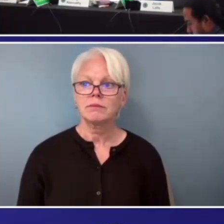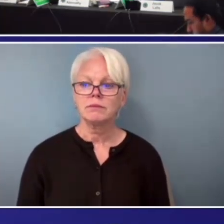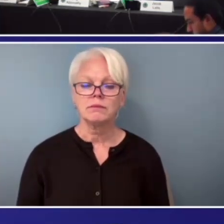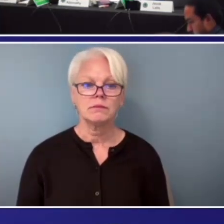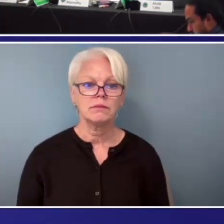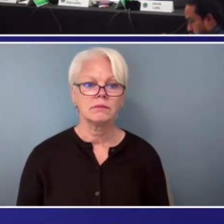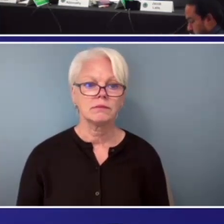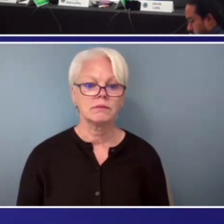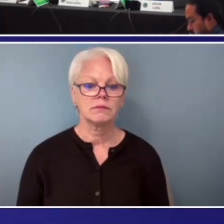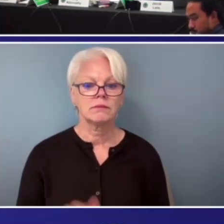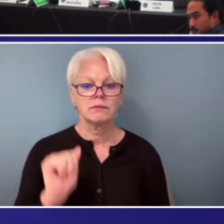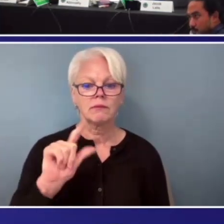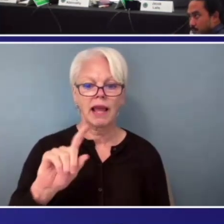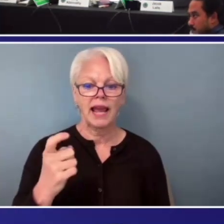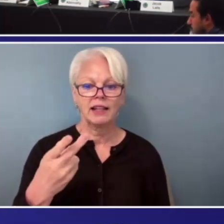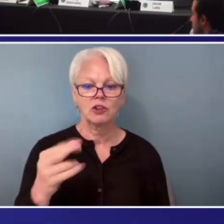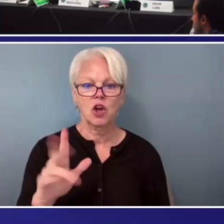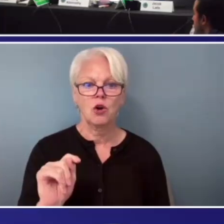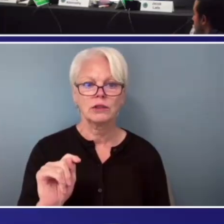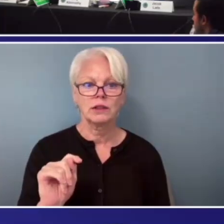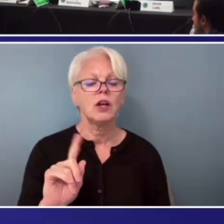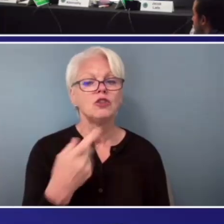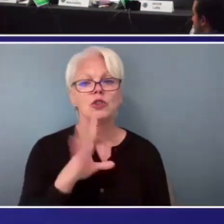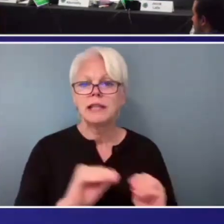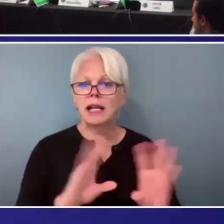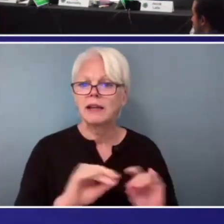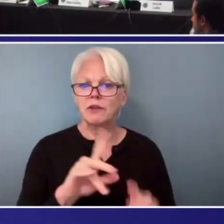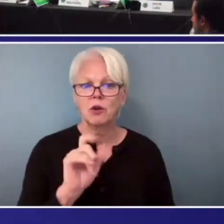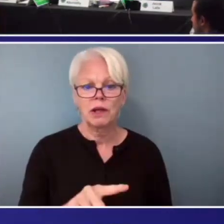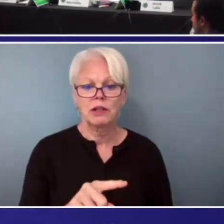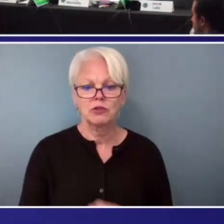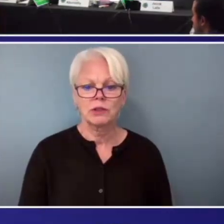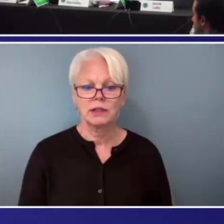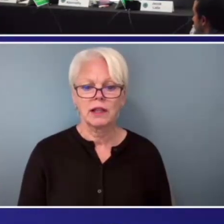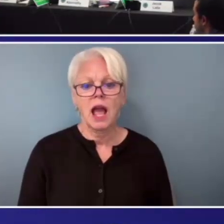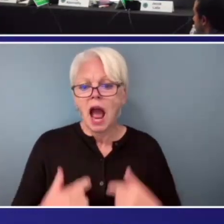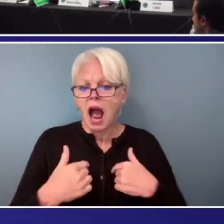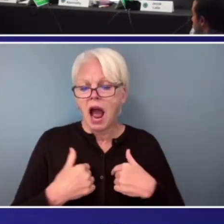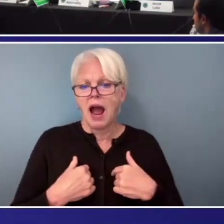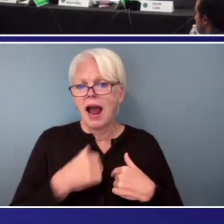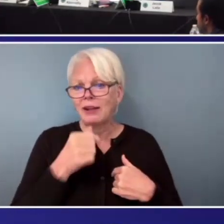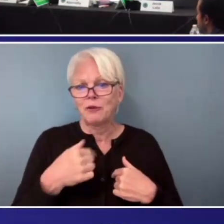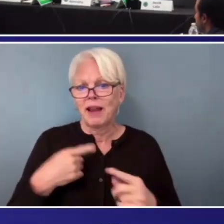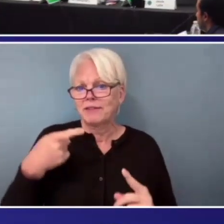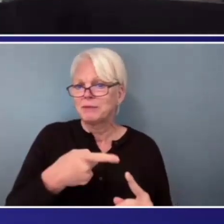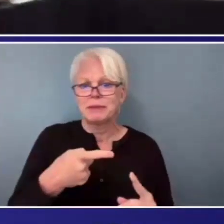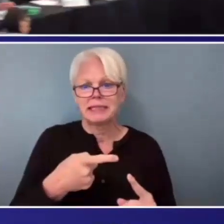Alex Holt? So just a clarification question. I don't have a dog in this particular fight, but when you say it's going to be